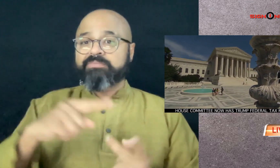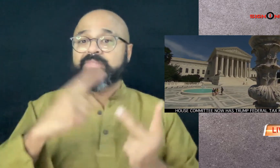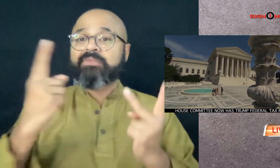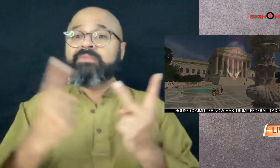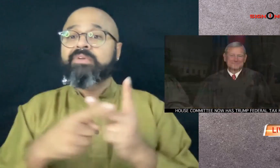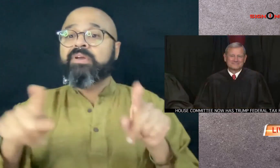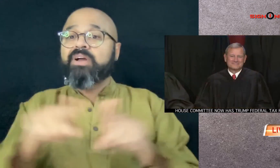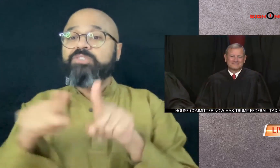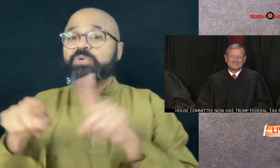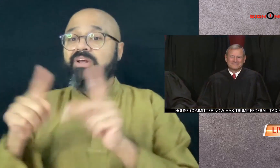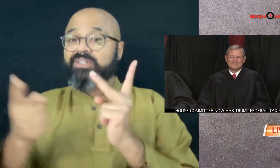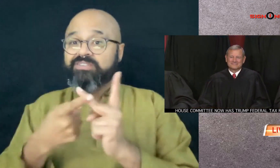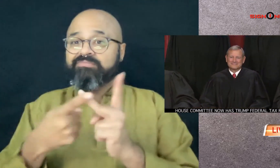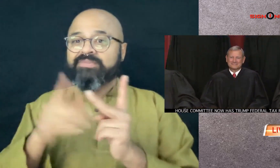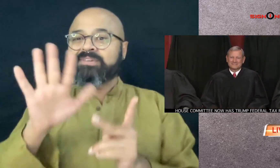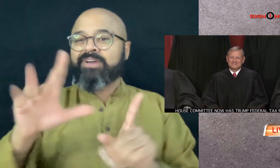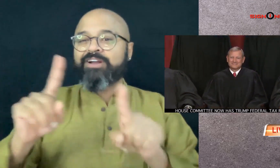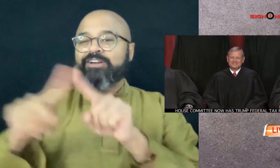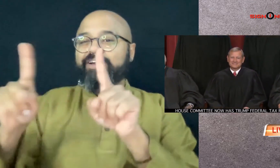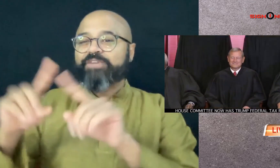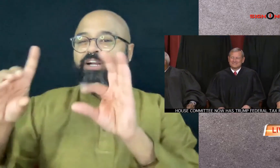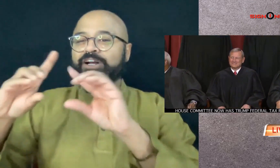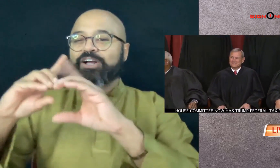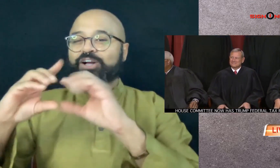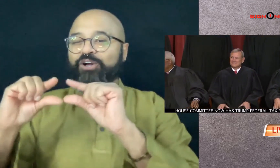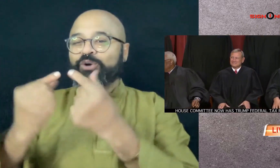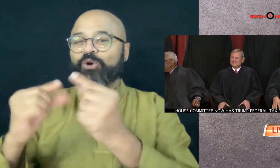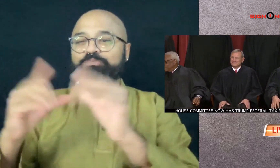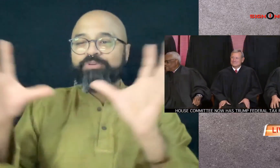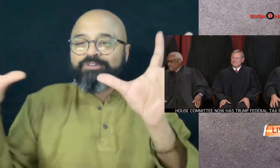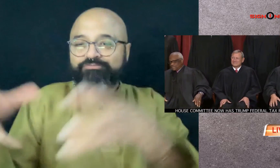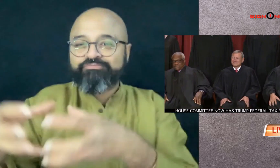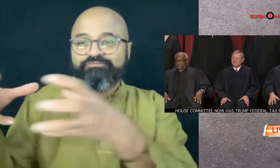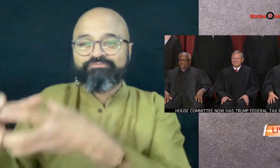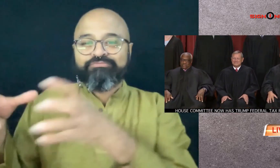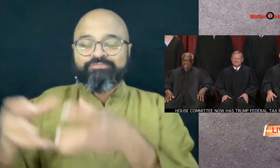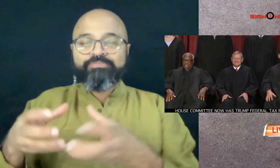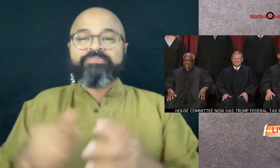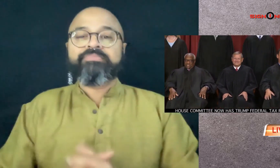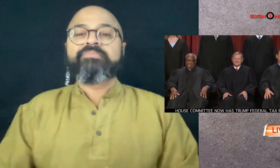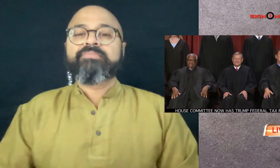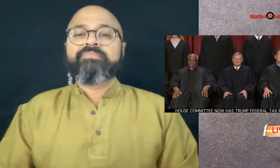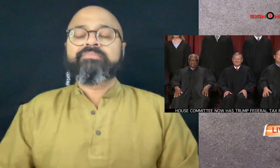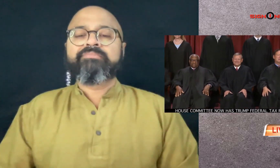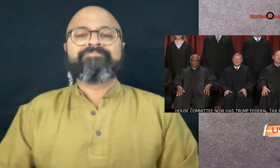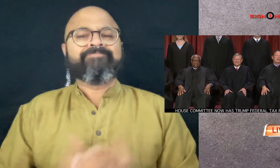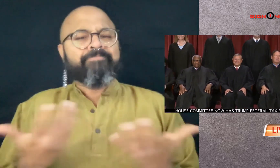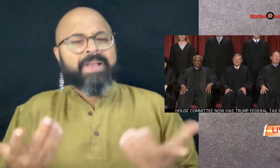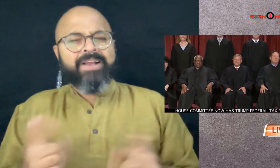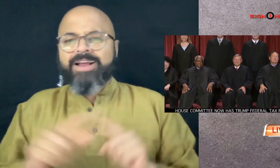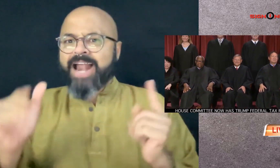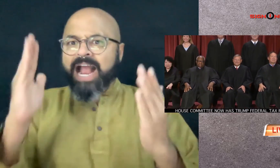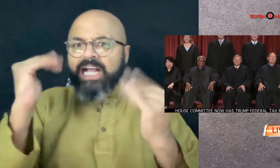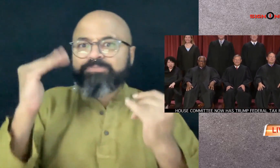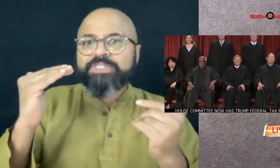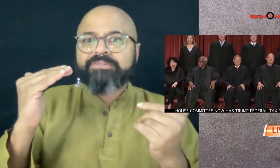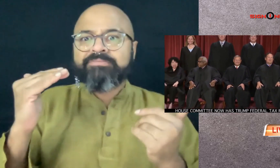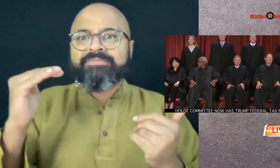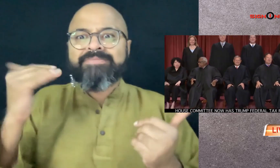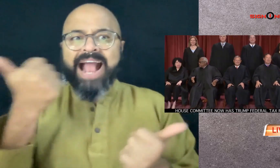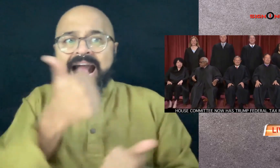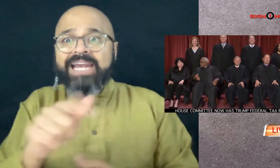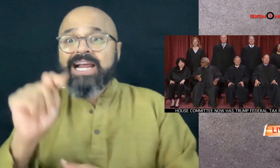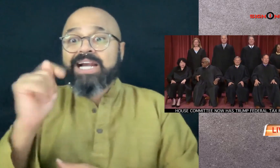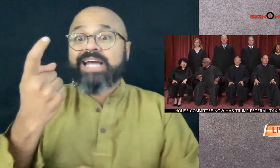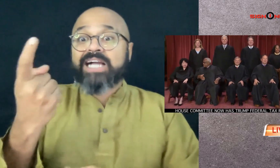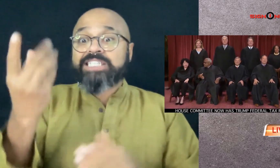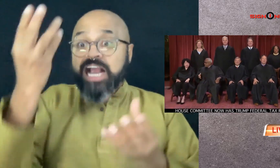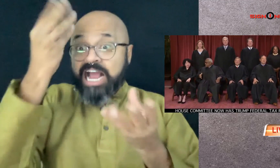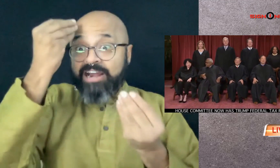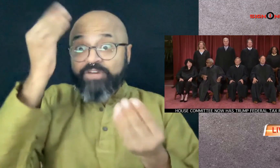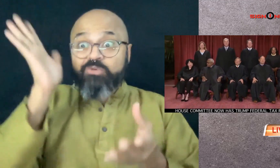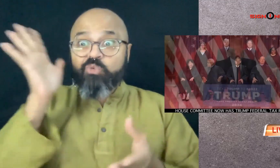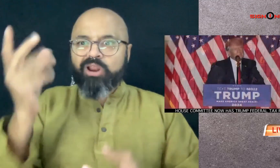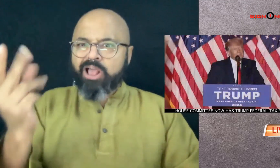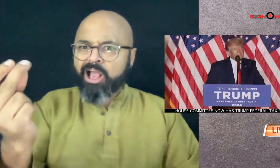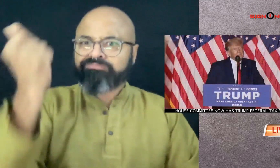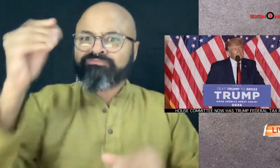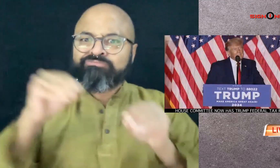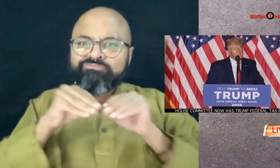as his corporate entities it's not expected that any of the tax information will be immediately